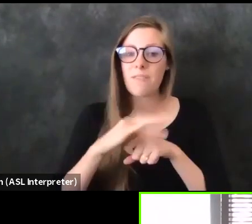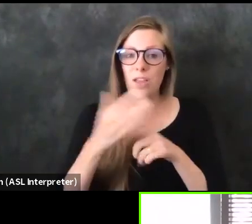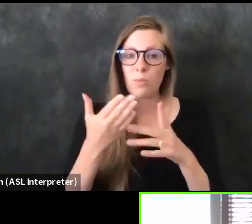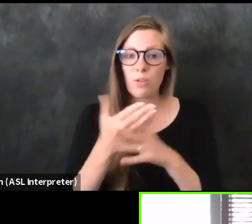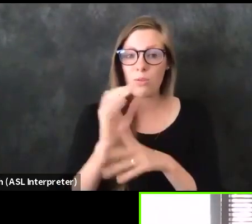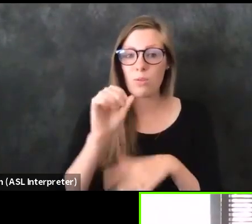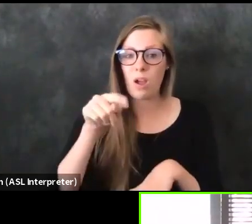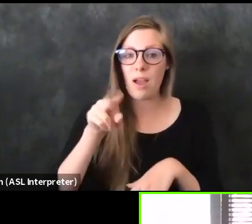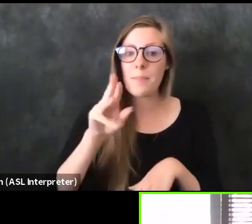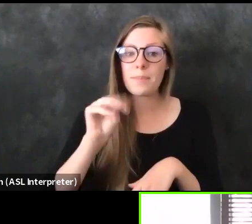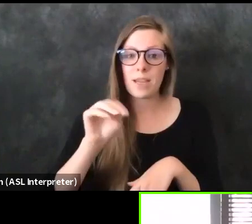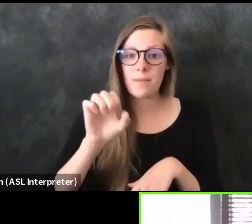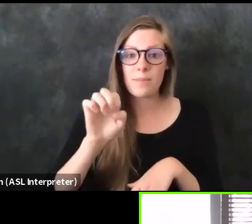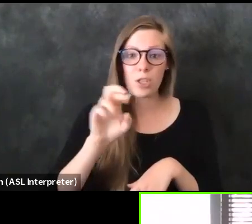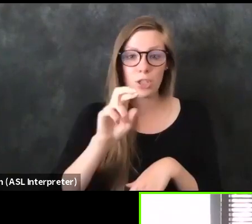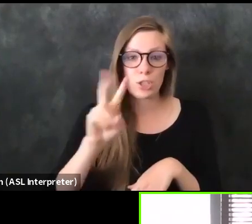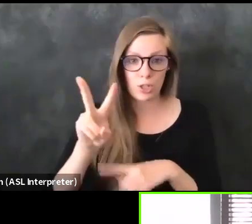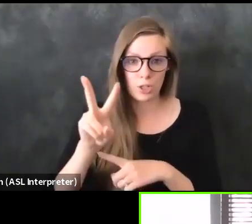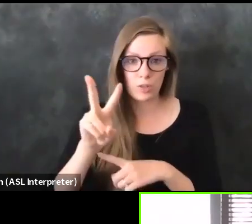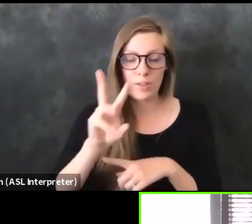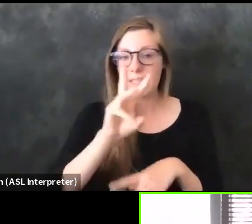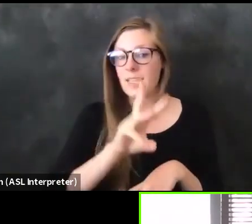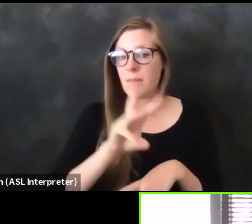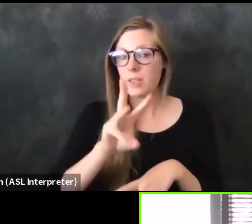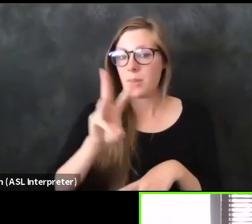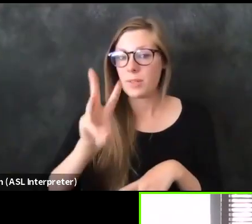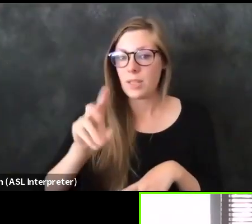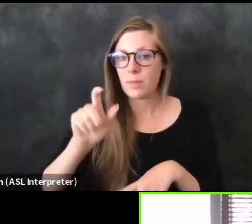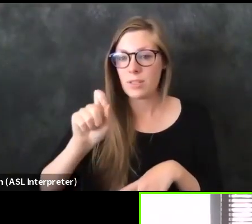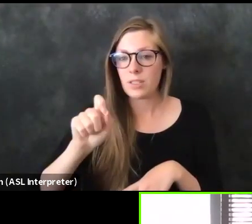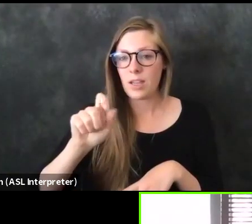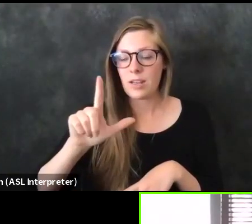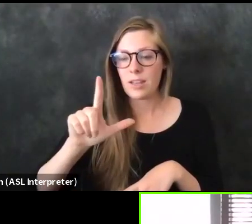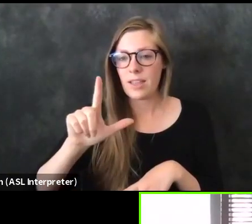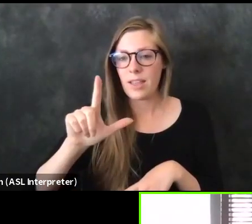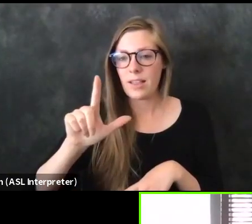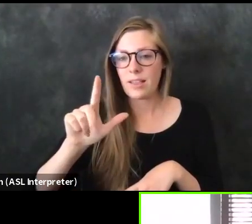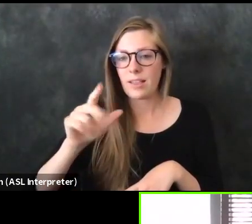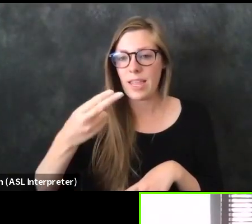Just go to w w w h I don't care,